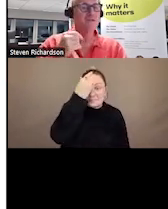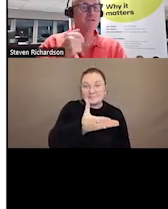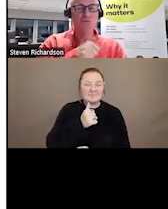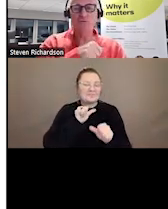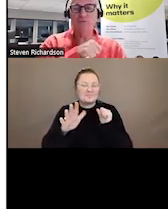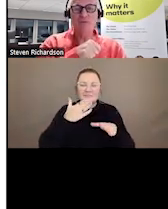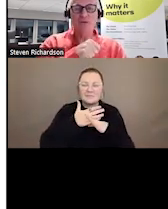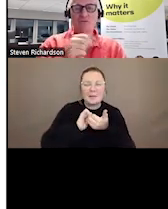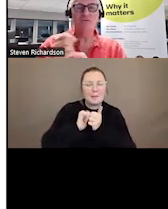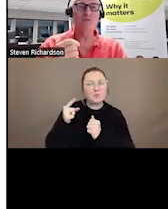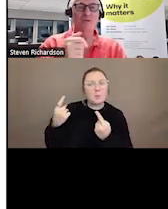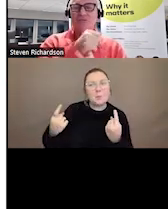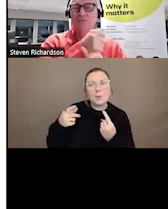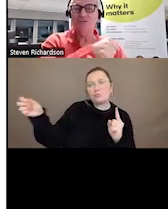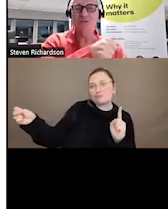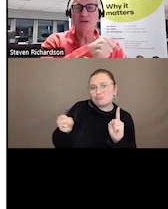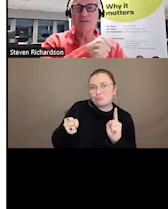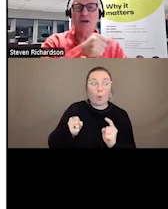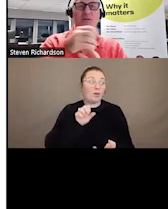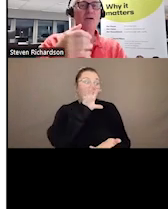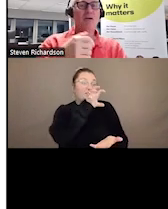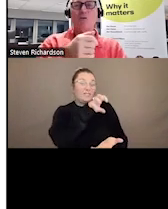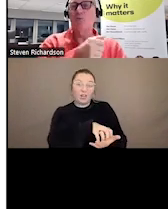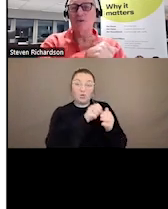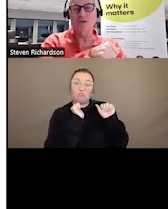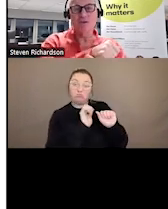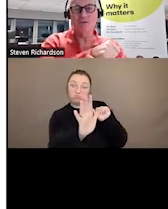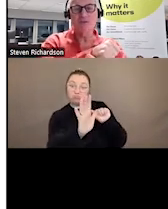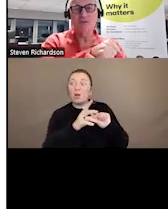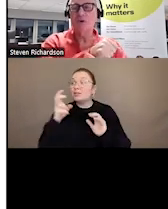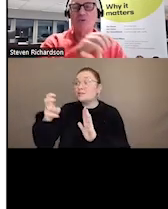secured a great venue. Someone else has already signed up. I already have an existing donor.